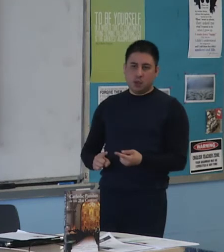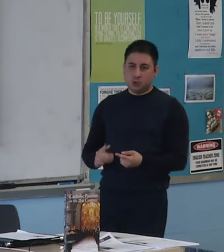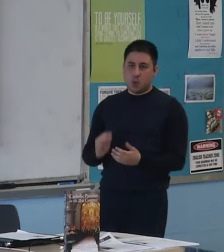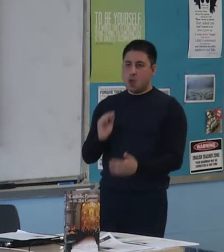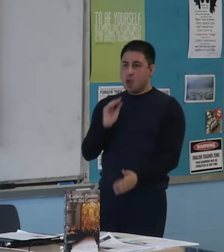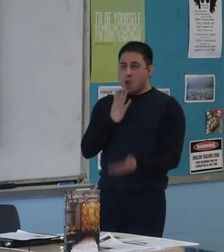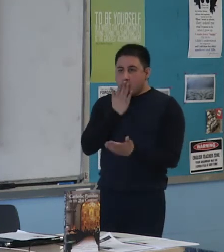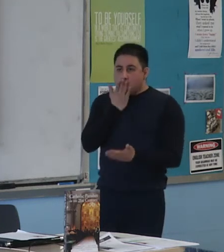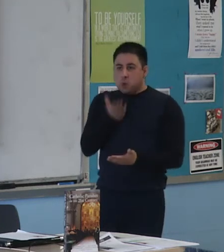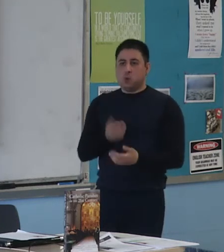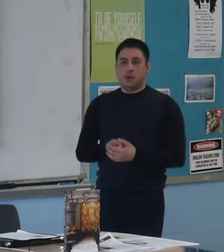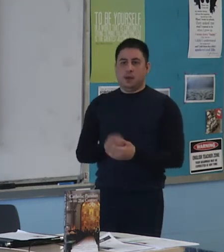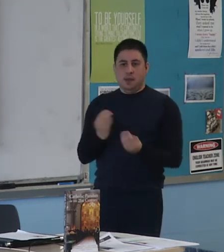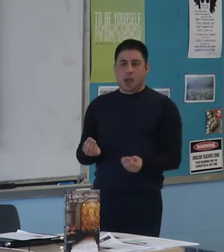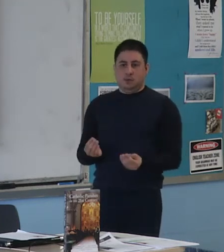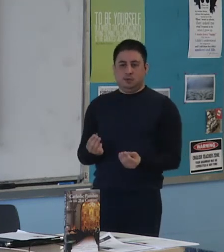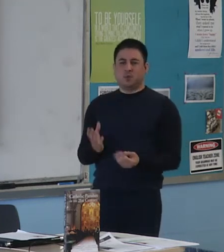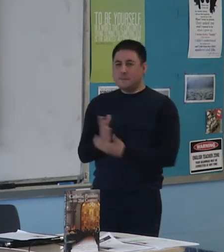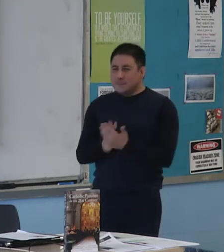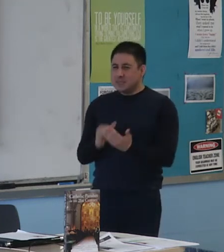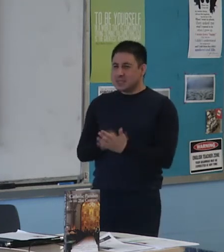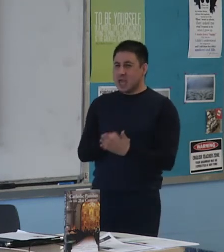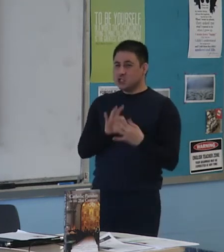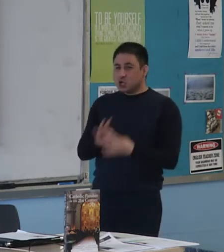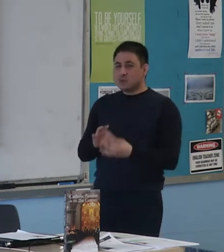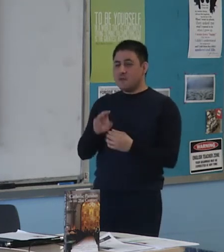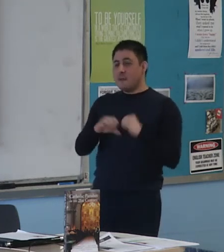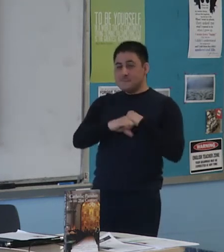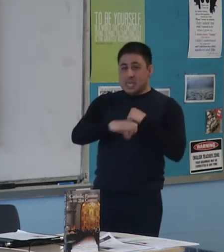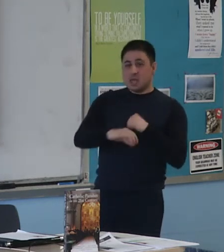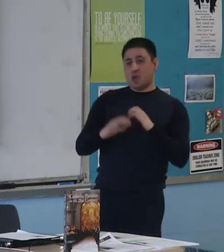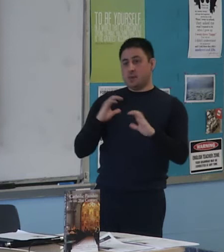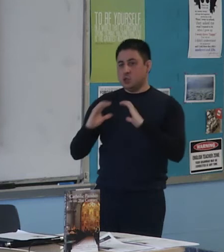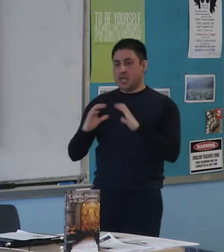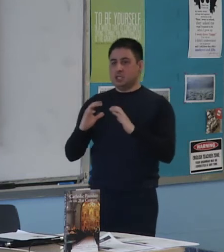So there's a piece here that, in terms of the median of communication, we still end